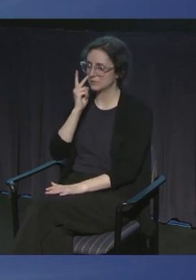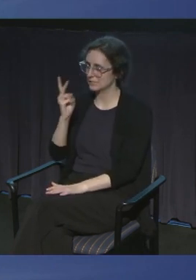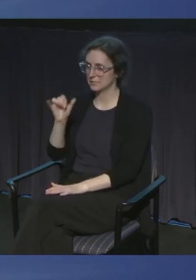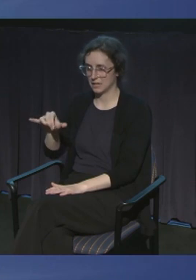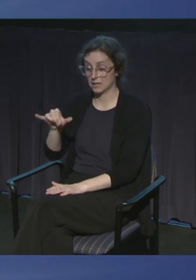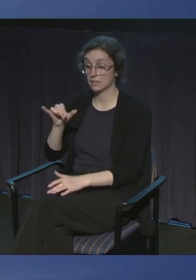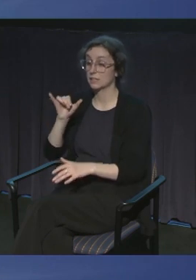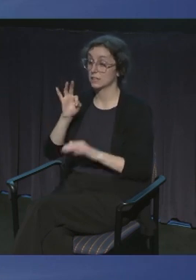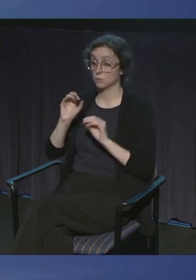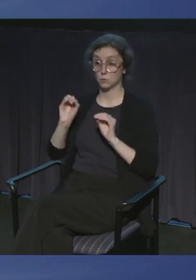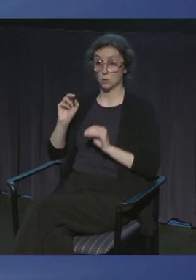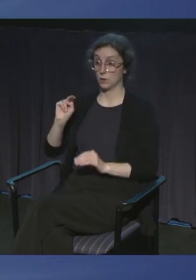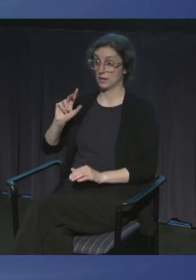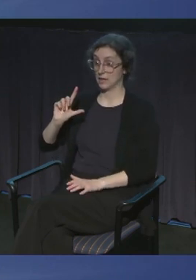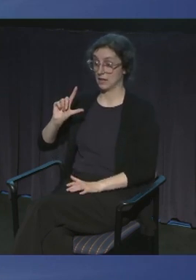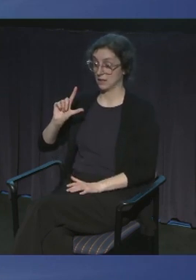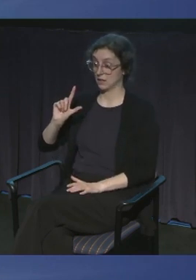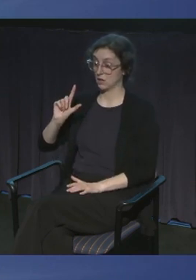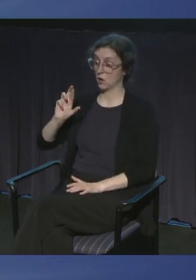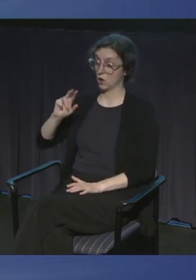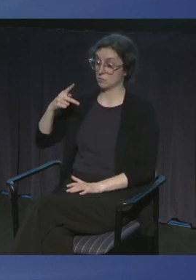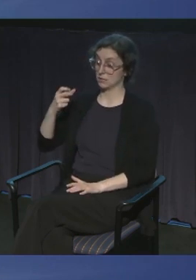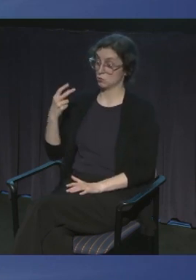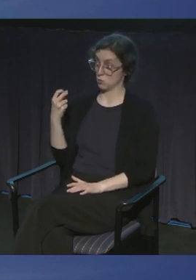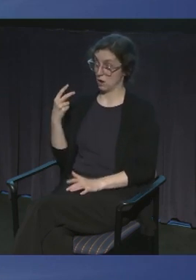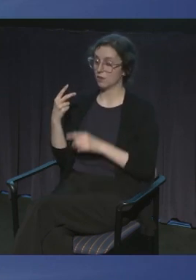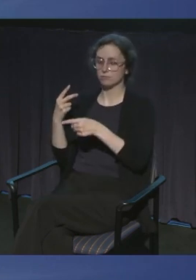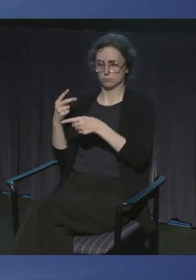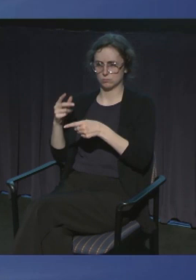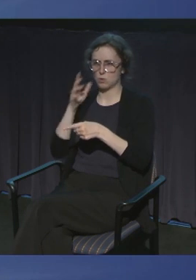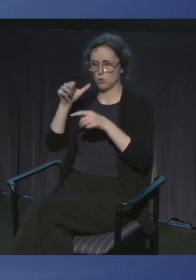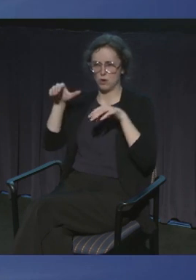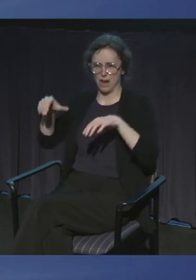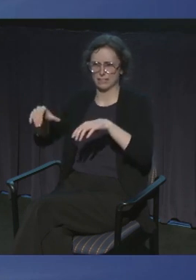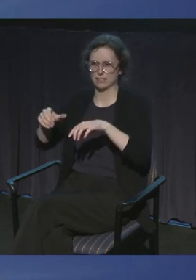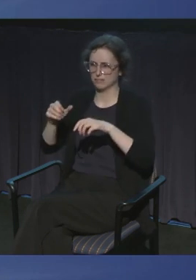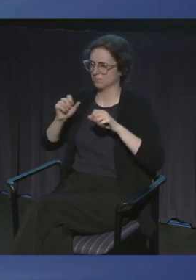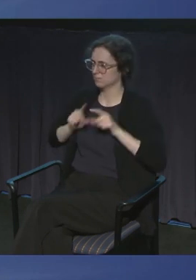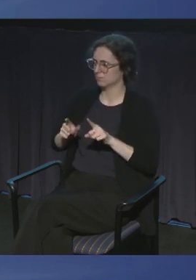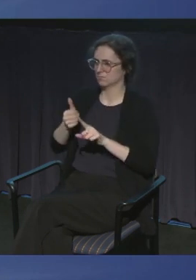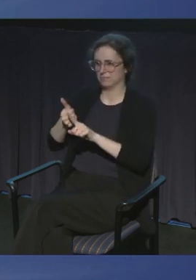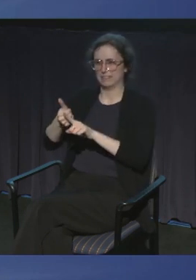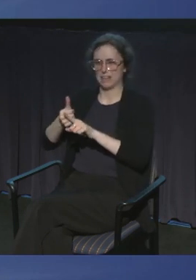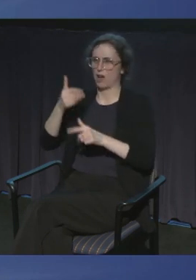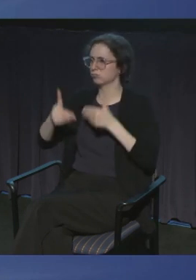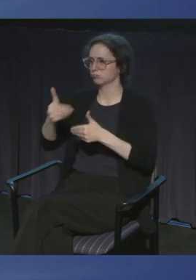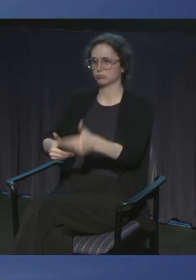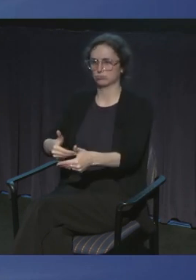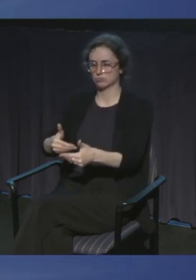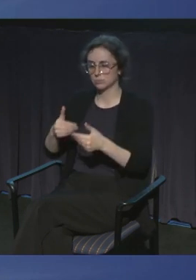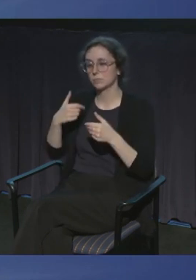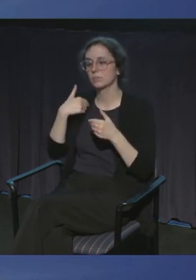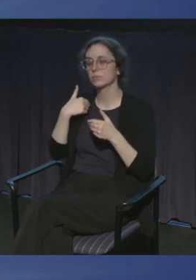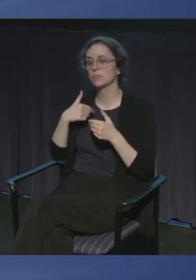WE DO NOT HAVE NRP 12, THIS IS ACTIVATED SPONTANEOUSLY. WE MOVE THIS TO MANY DIFFERENT